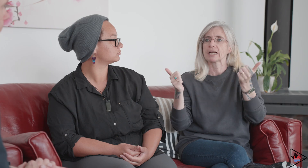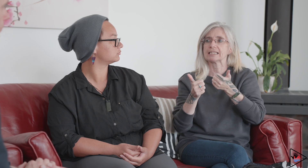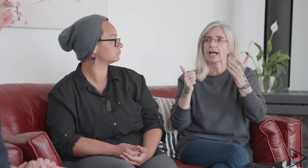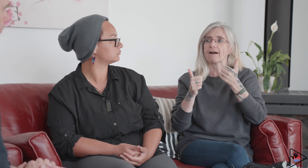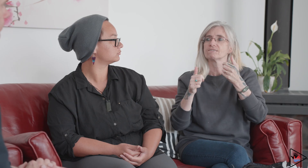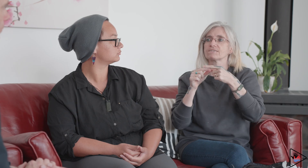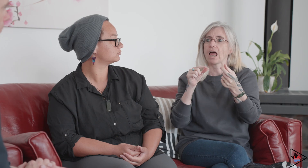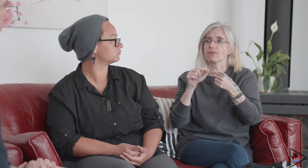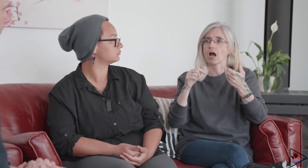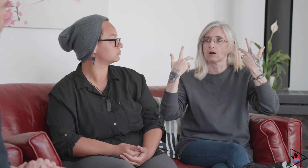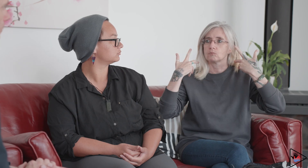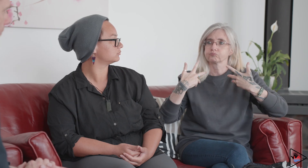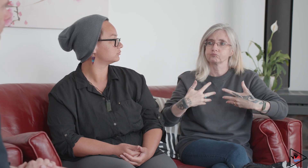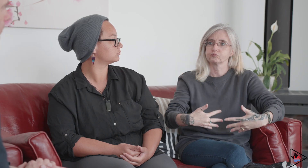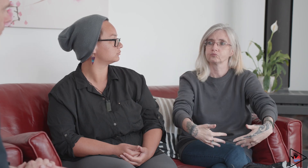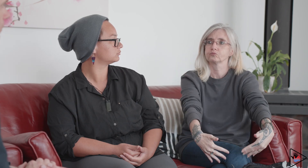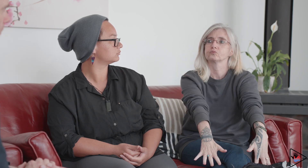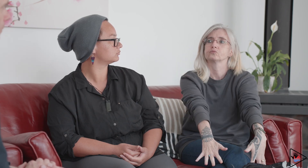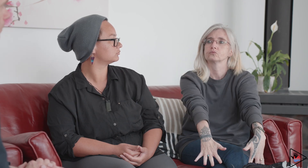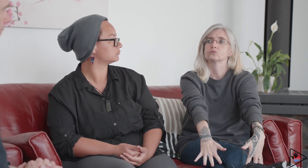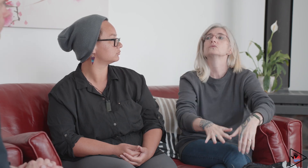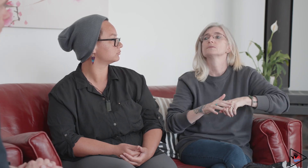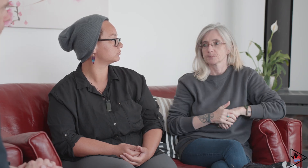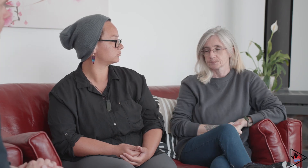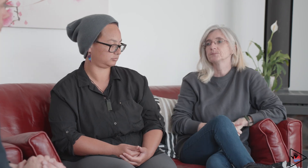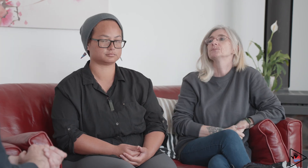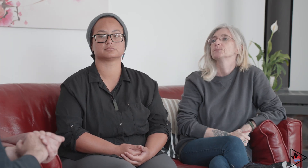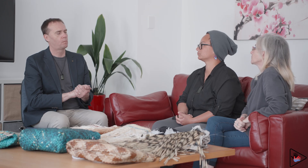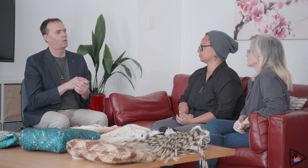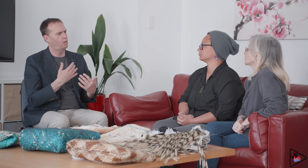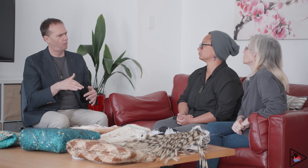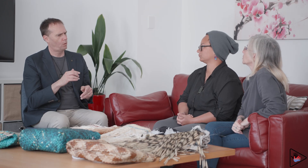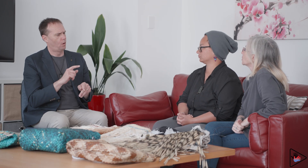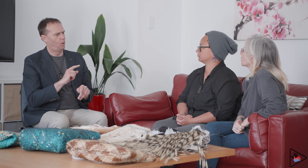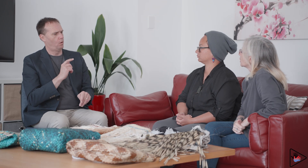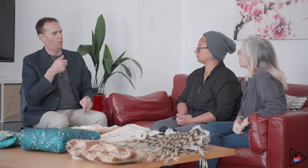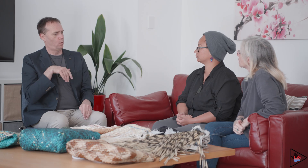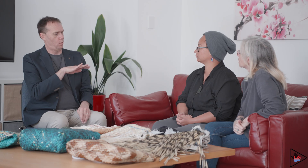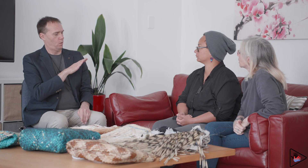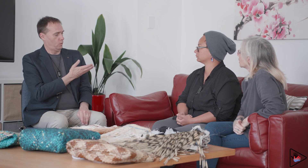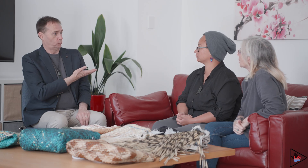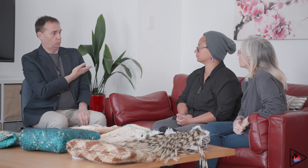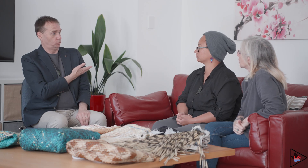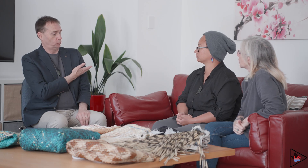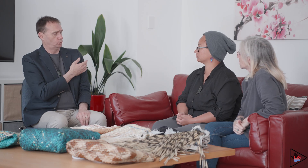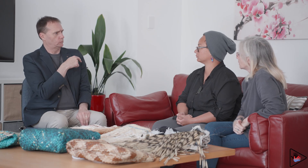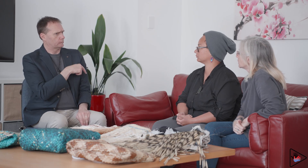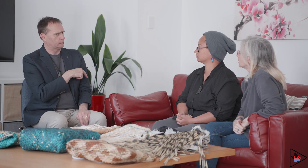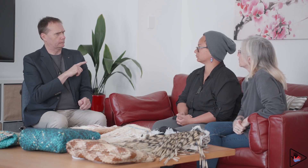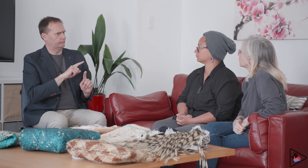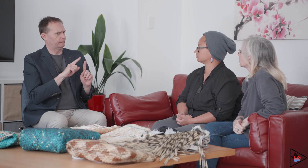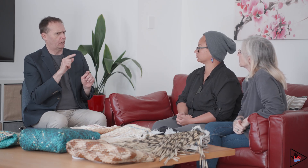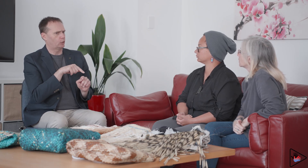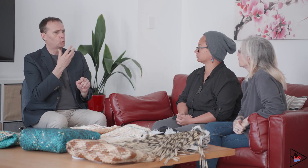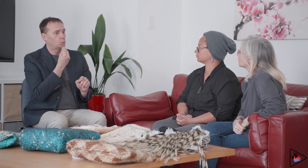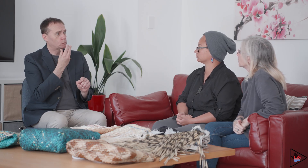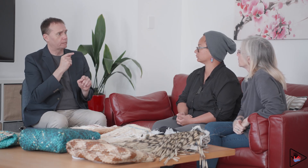it's a cloak with many feathers on it and it's quite long. Ah, right. And then for kahu,